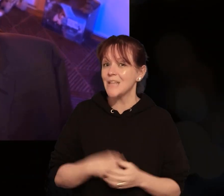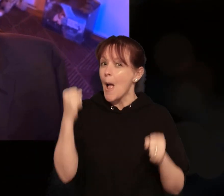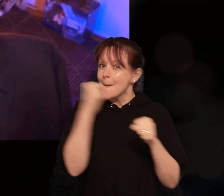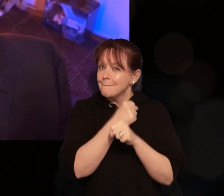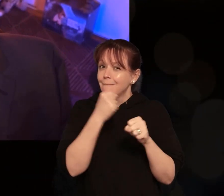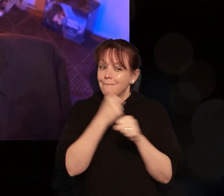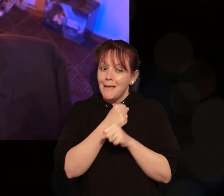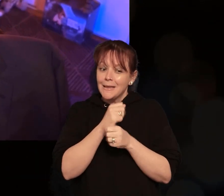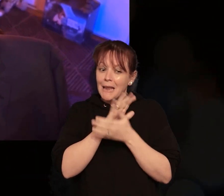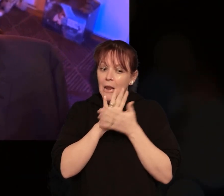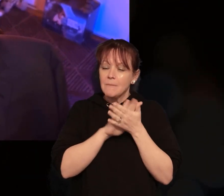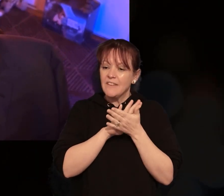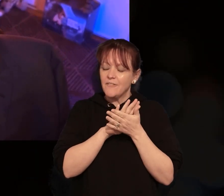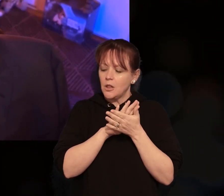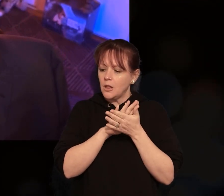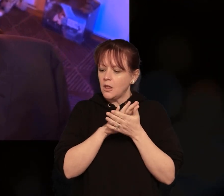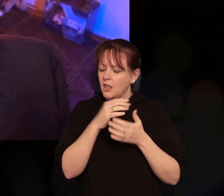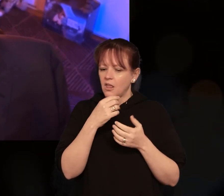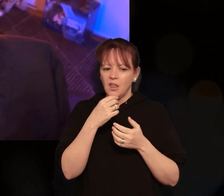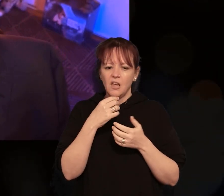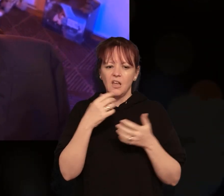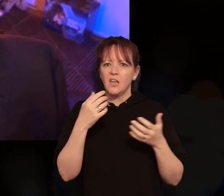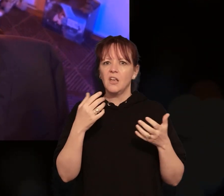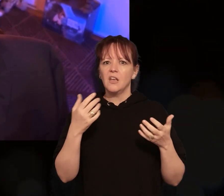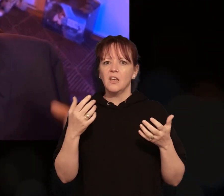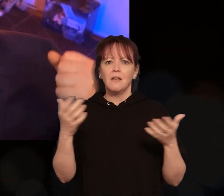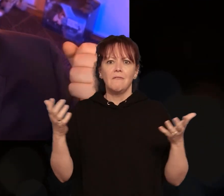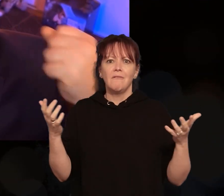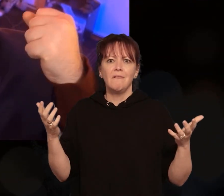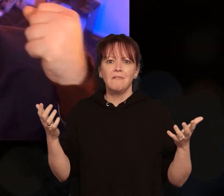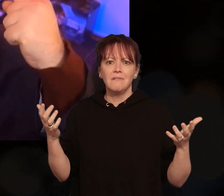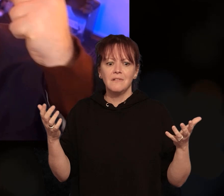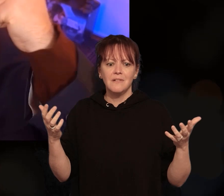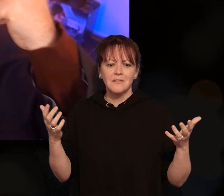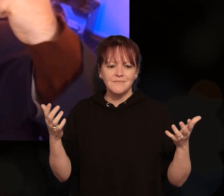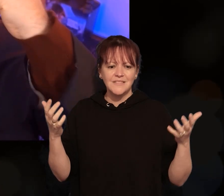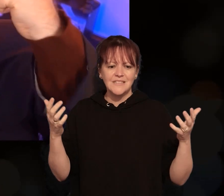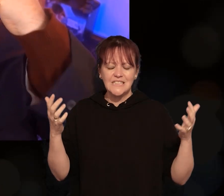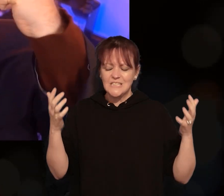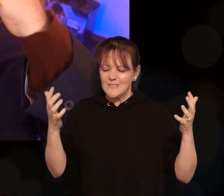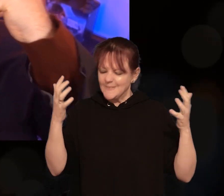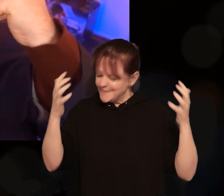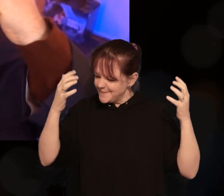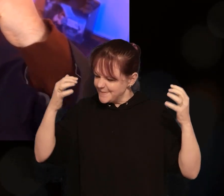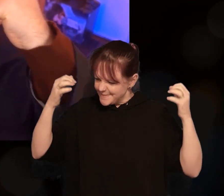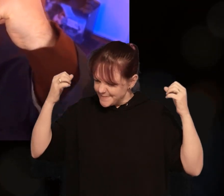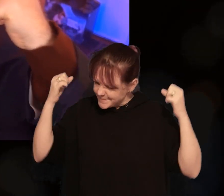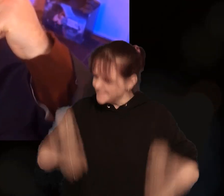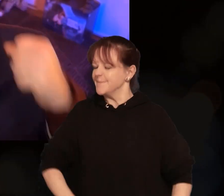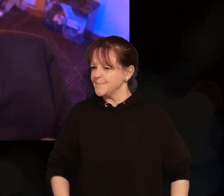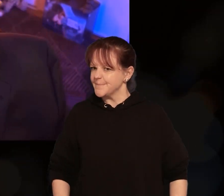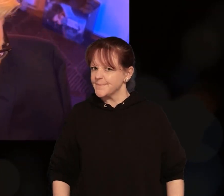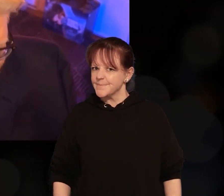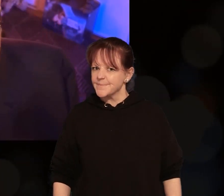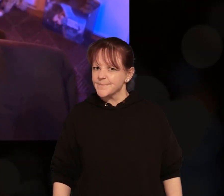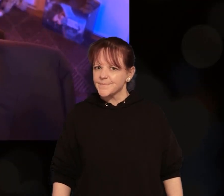Making a meaningful... QUIRKY MUSIC I'm here, you're supporting me over right now...